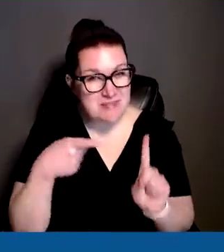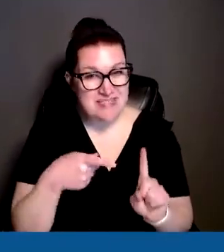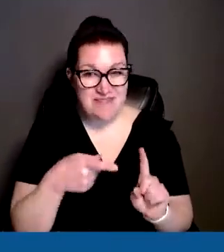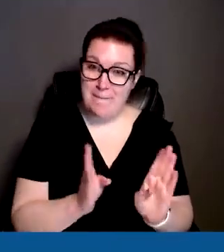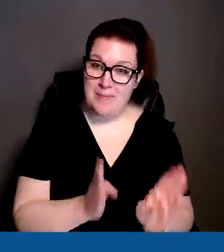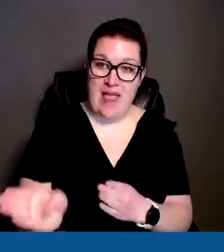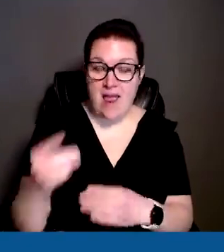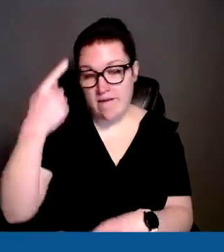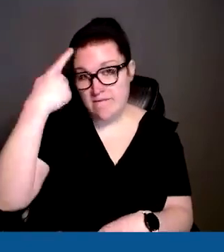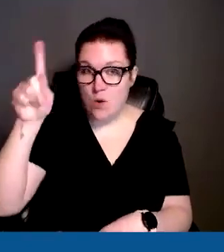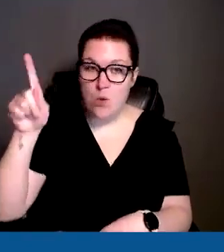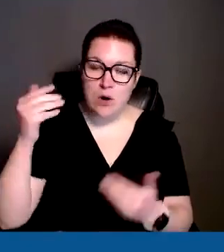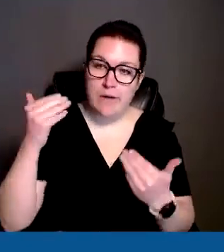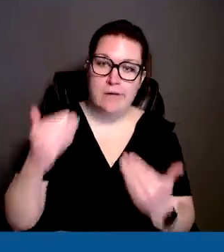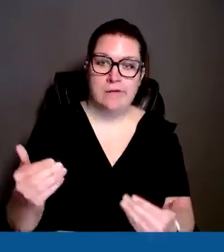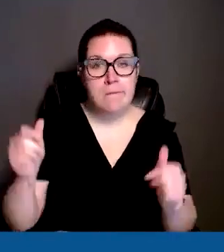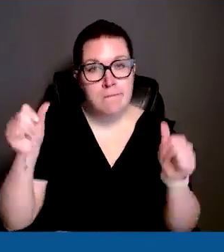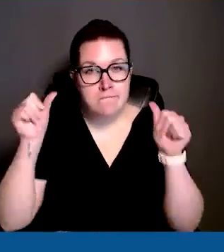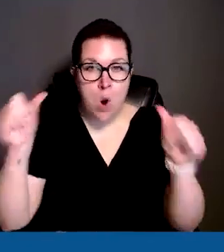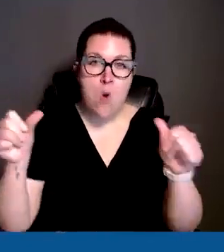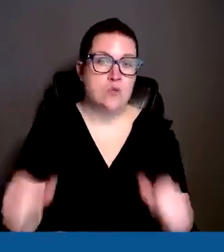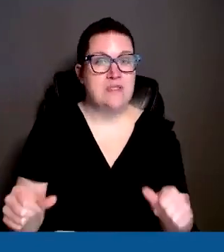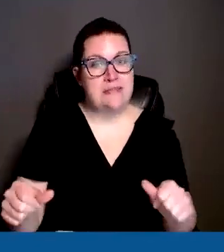for posting the awarded applications publicly.